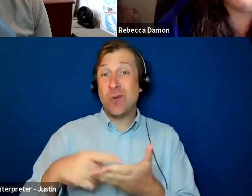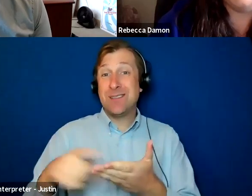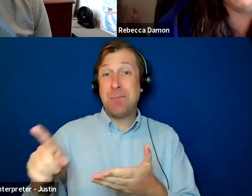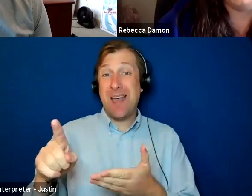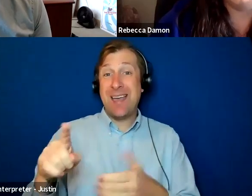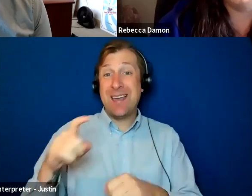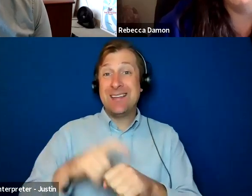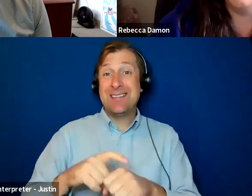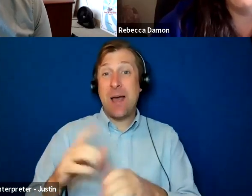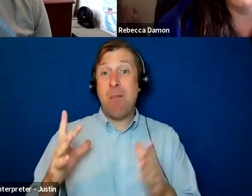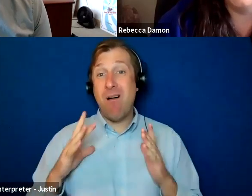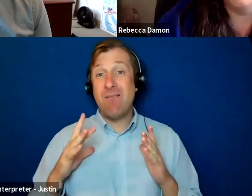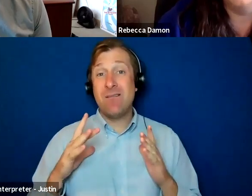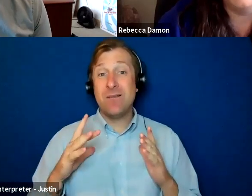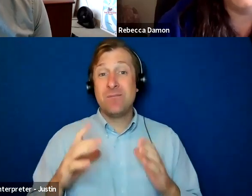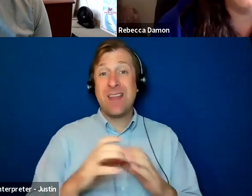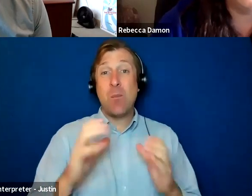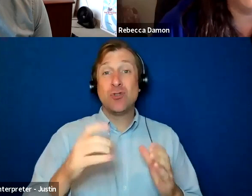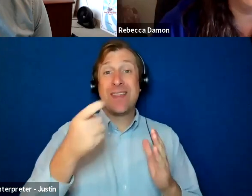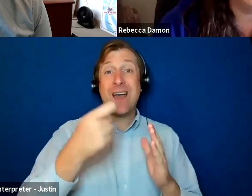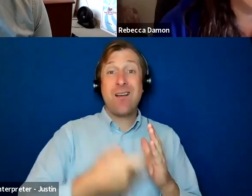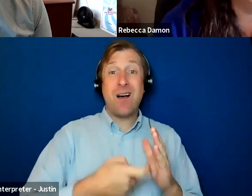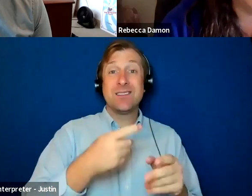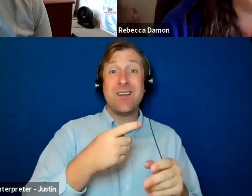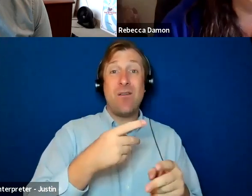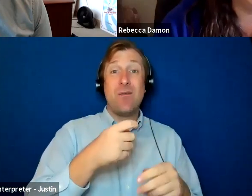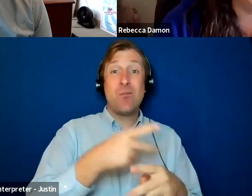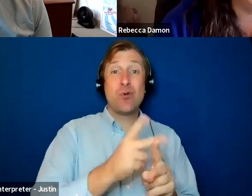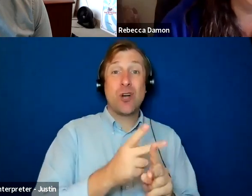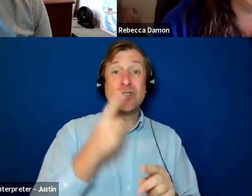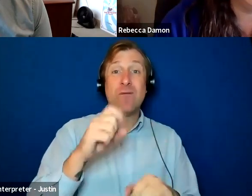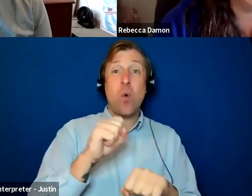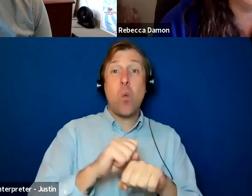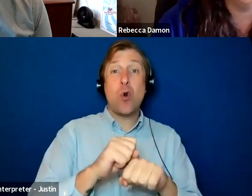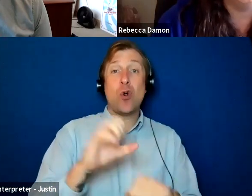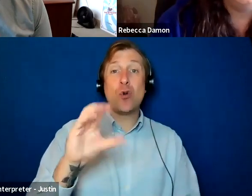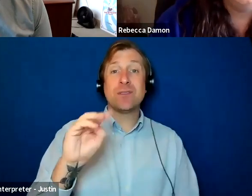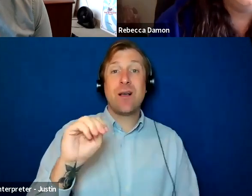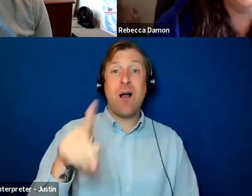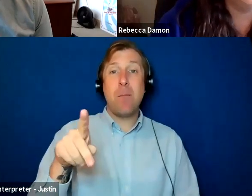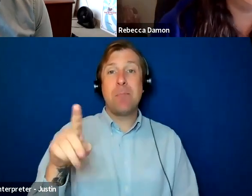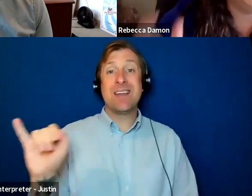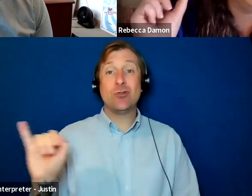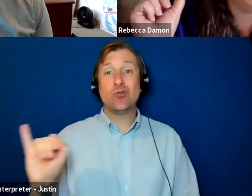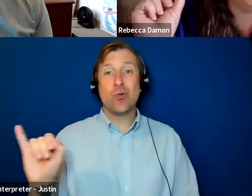And "how much is this new cost of production from workers' compensation insurance?" So they're trying to get clarity